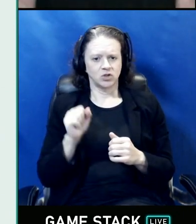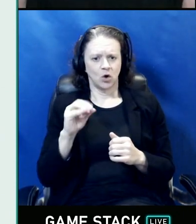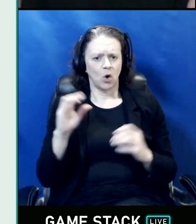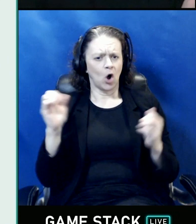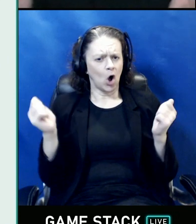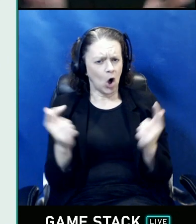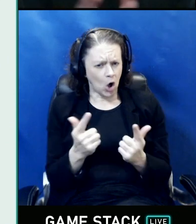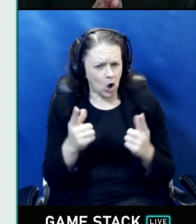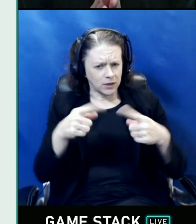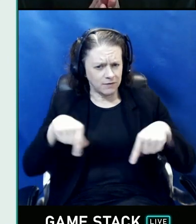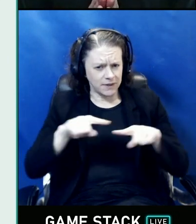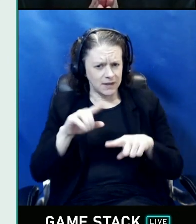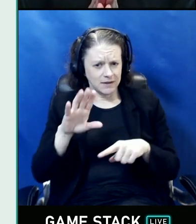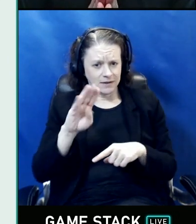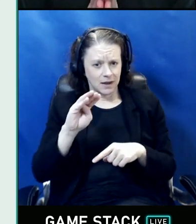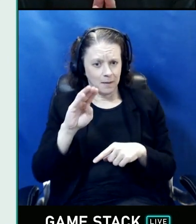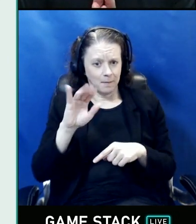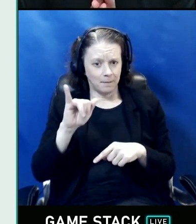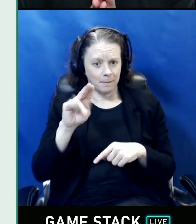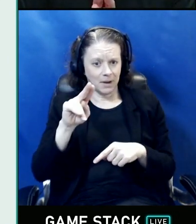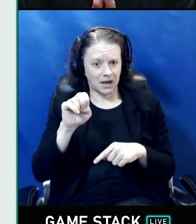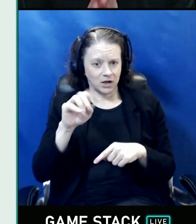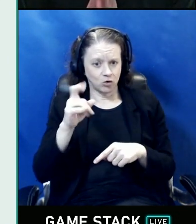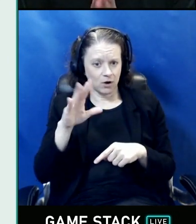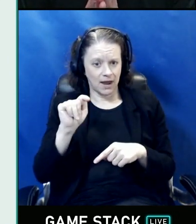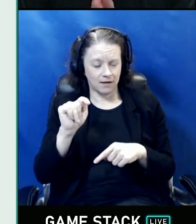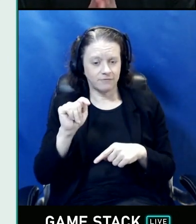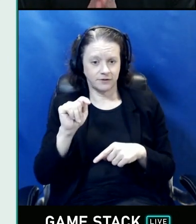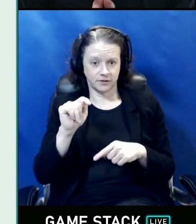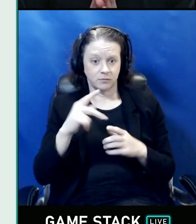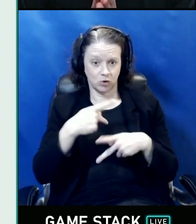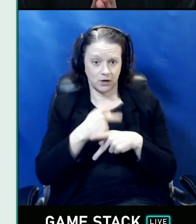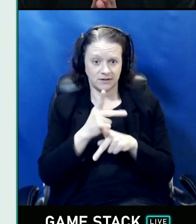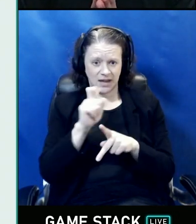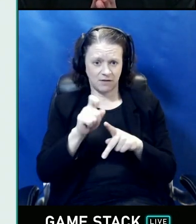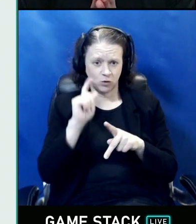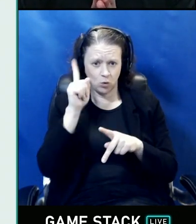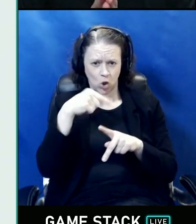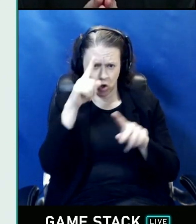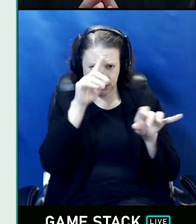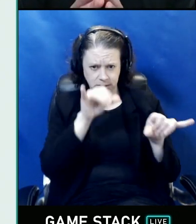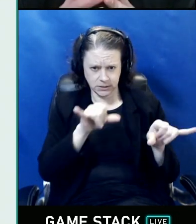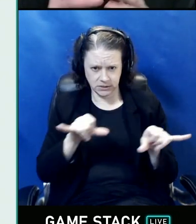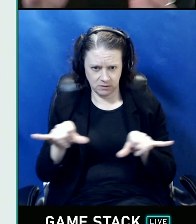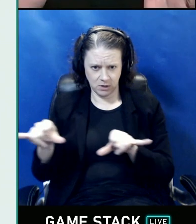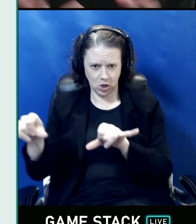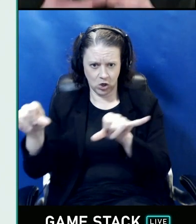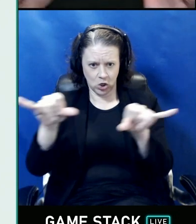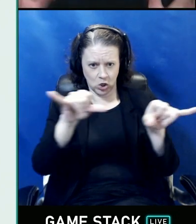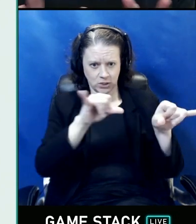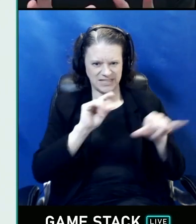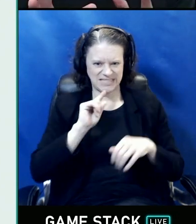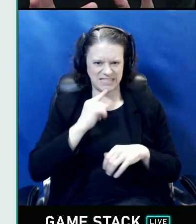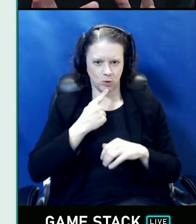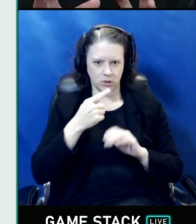it's something we at Mojang take very, very seriously. Also, there is no guns or bullets in